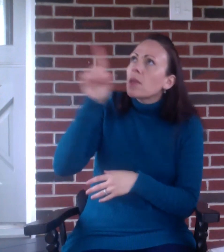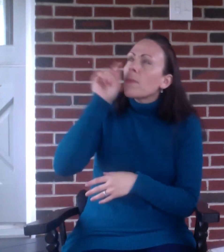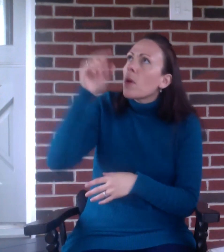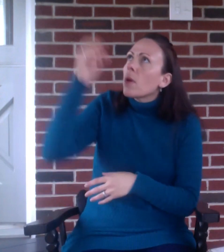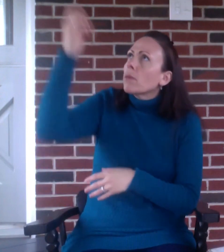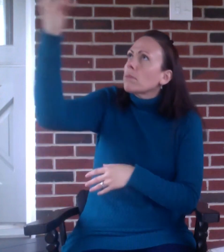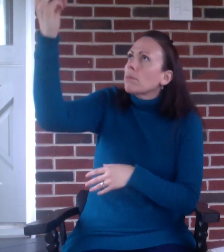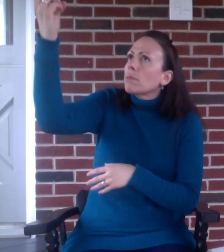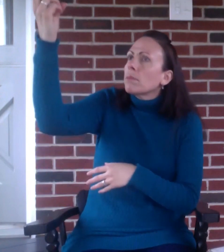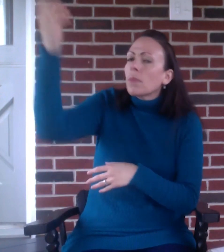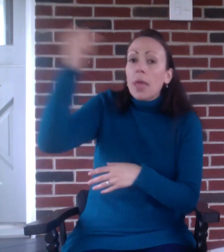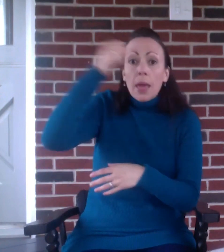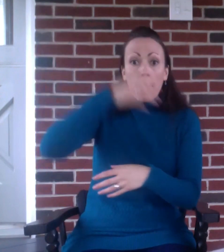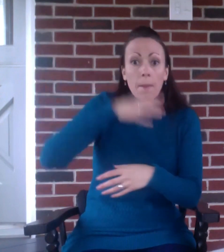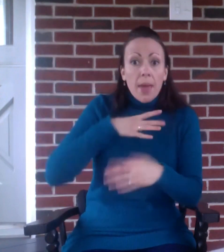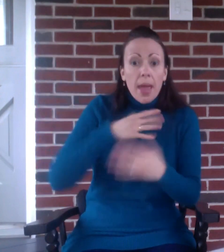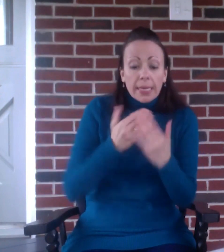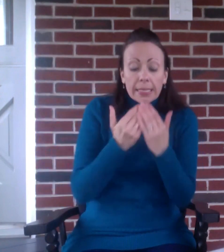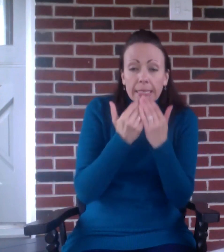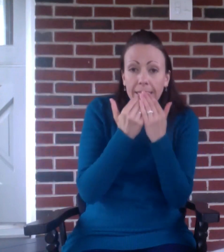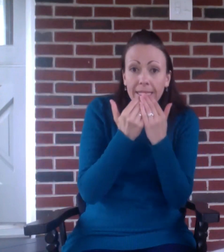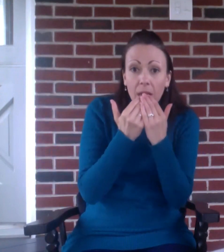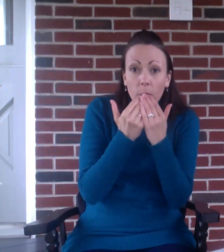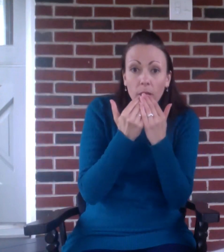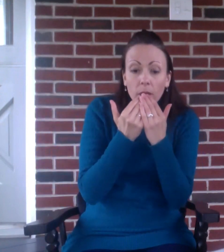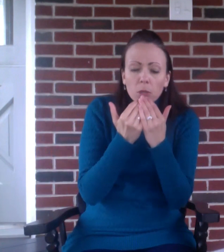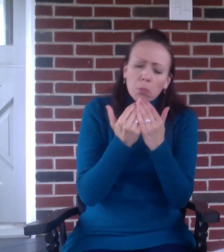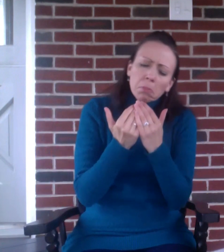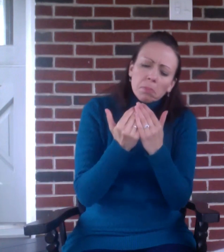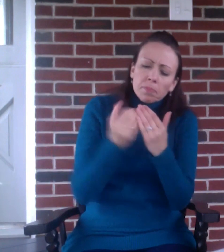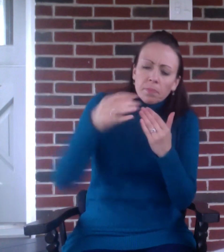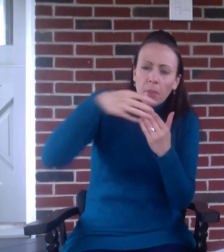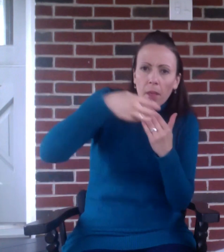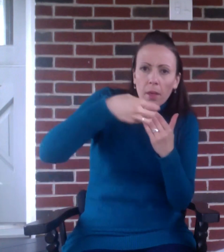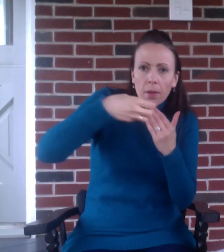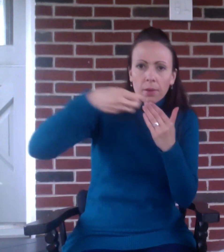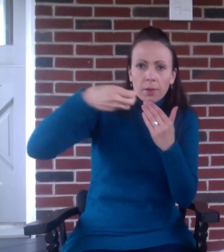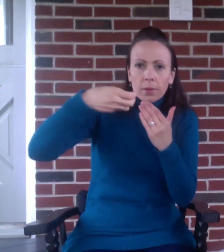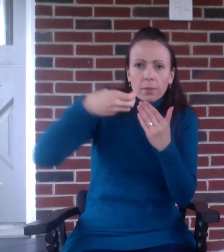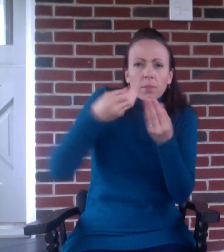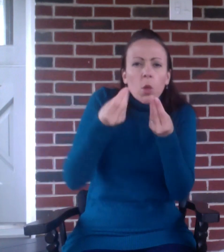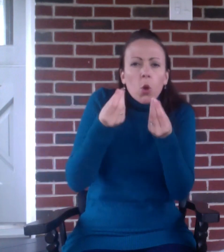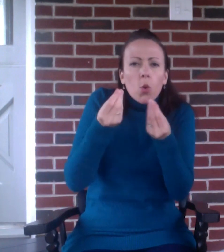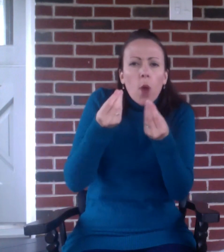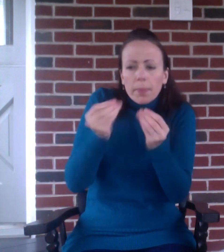The bird ate the crumbs and perched to sing